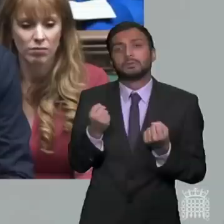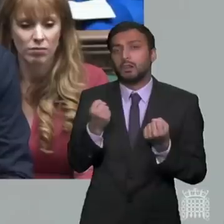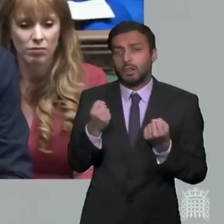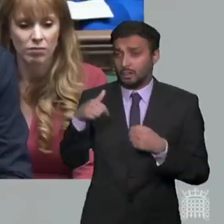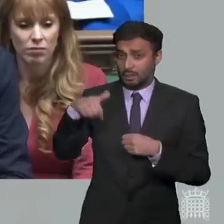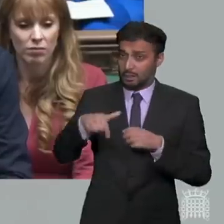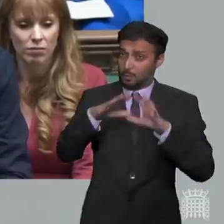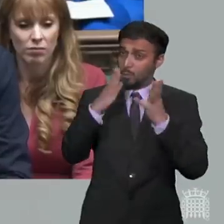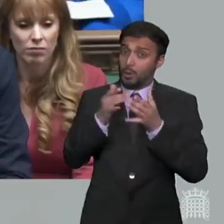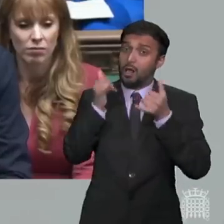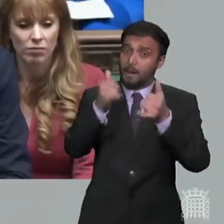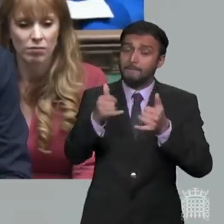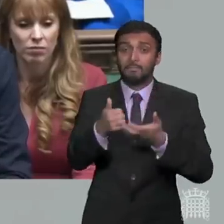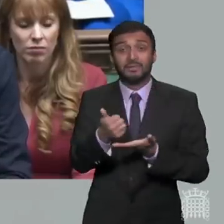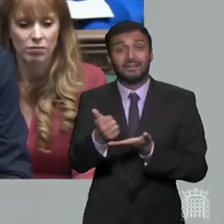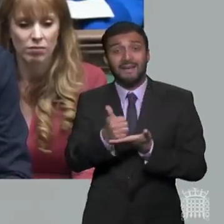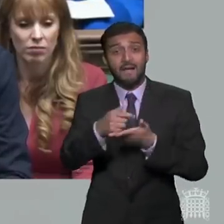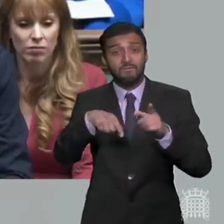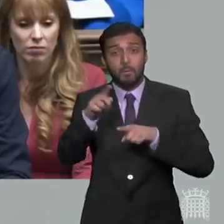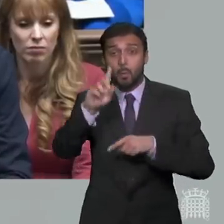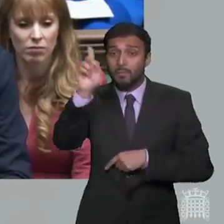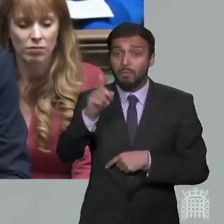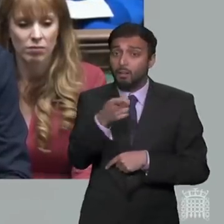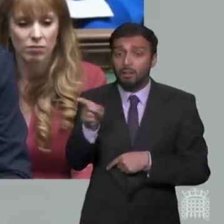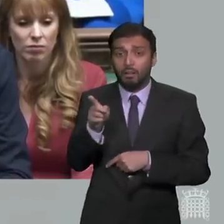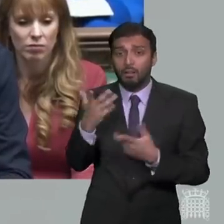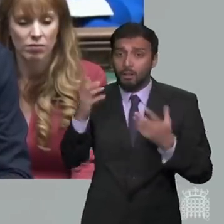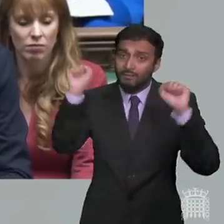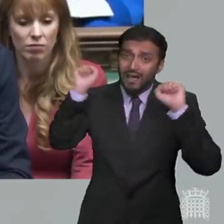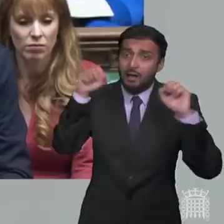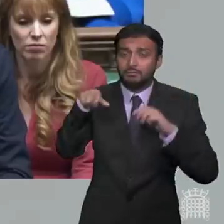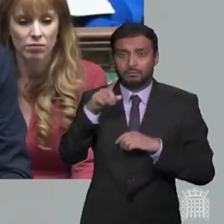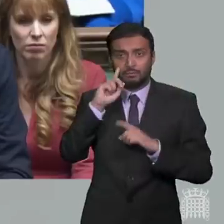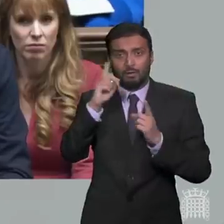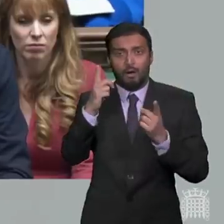acknowledge who they love, and players have been threatened with suspension if they show